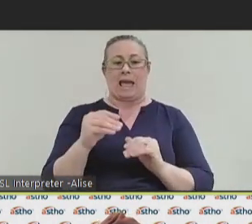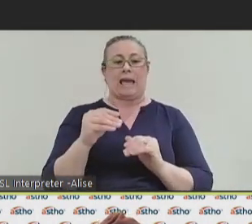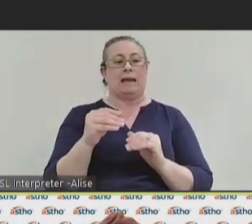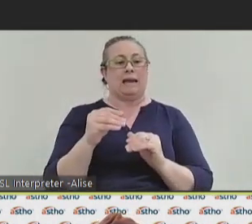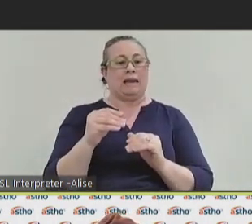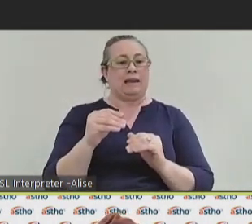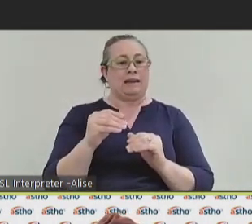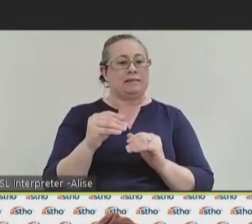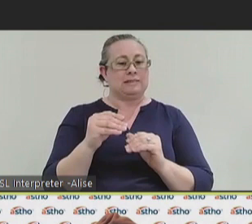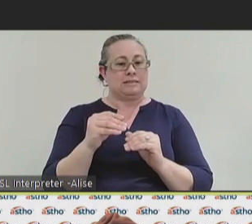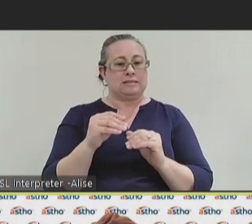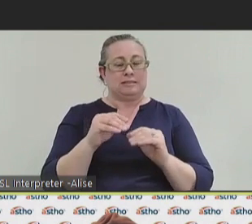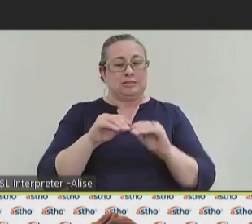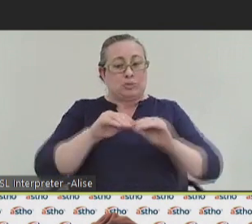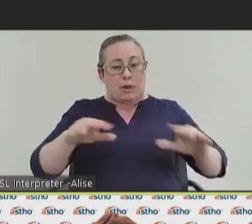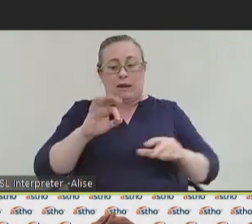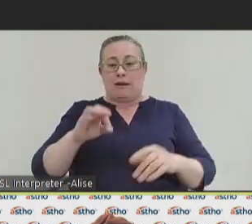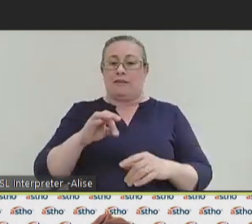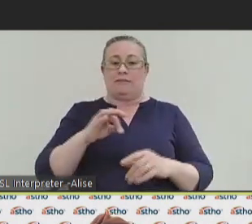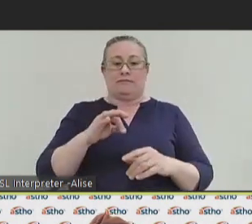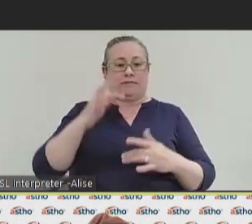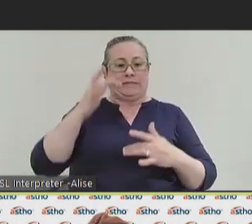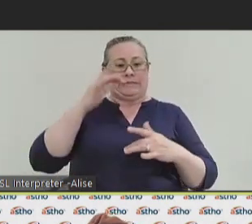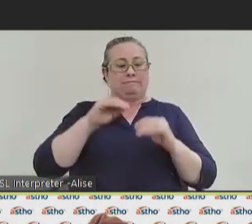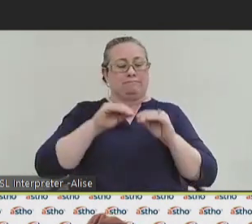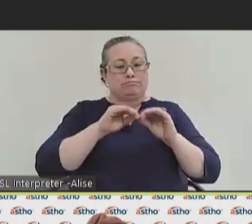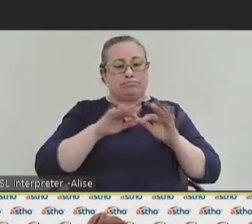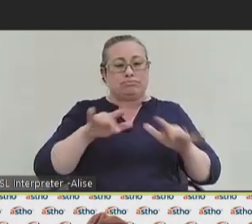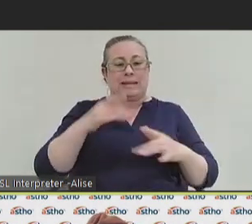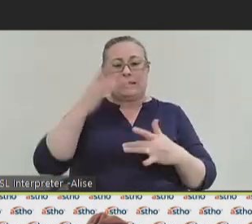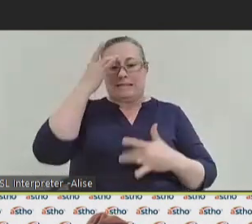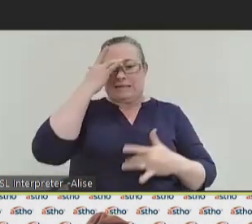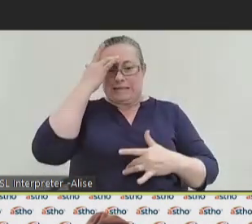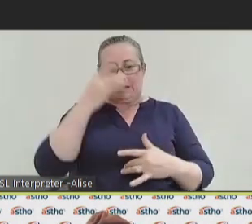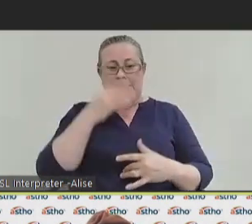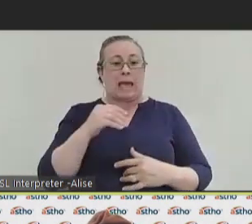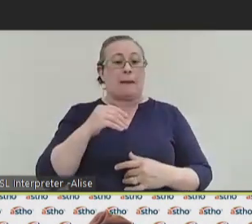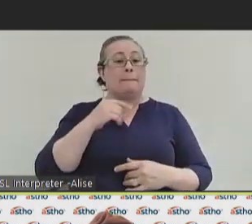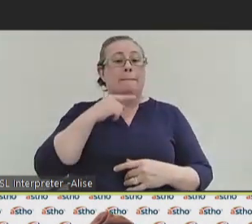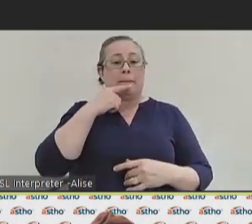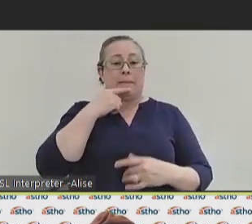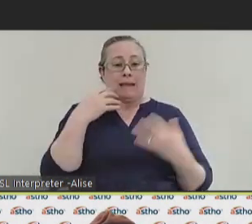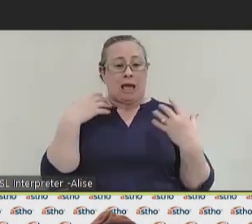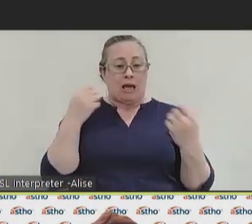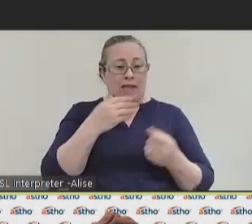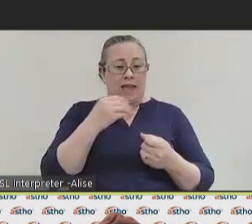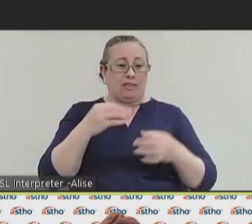and also policymakers boosting public health readiness for respiratory illness season. We